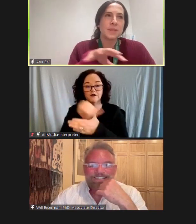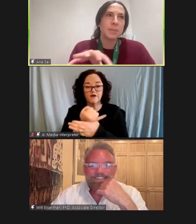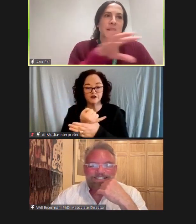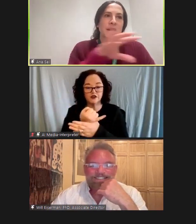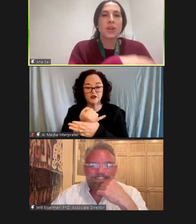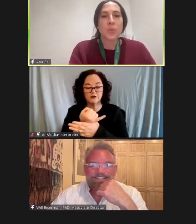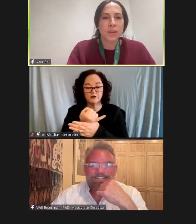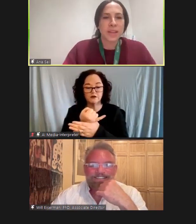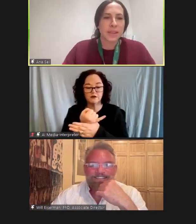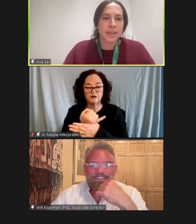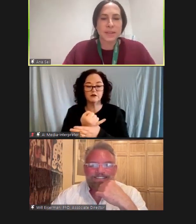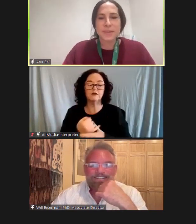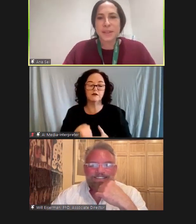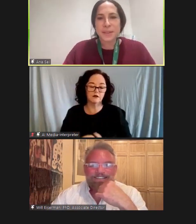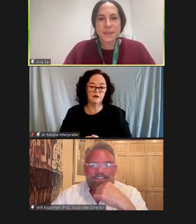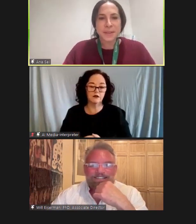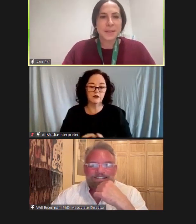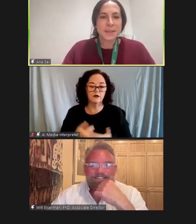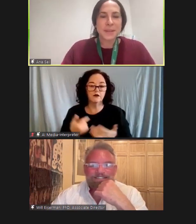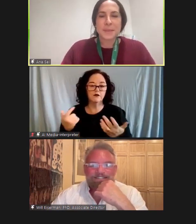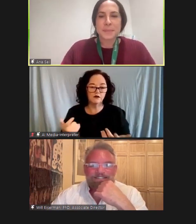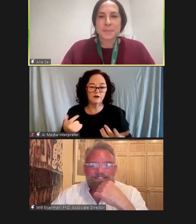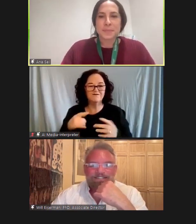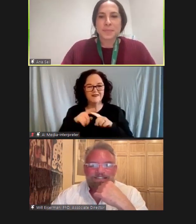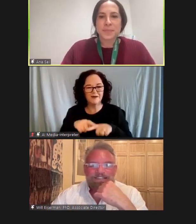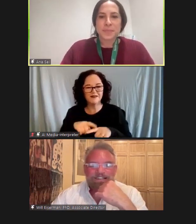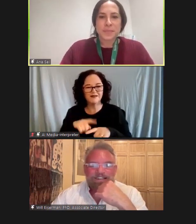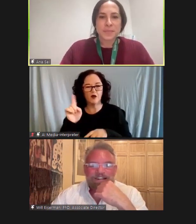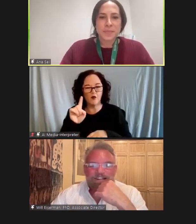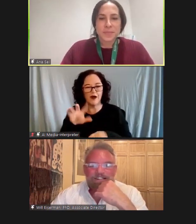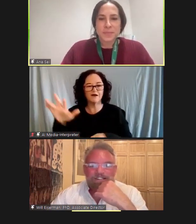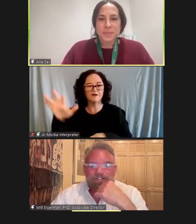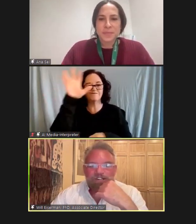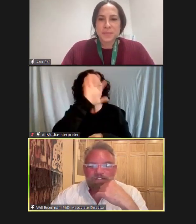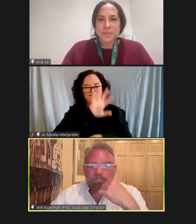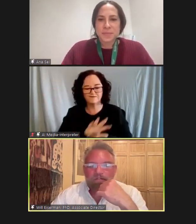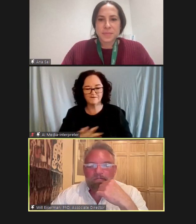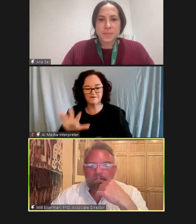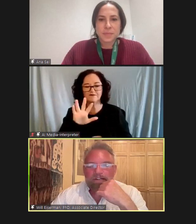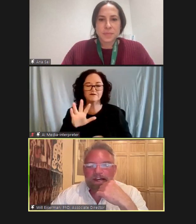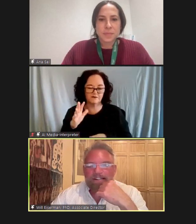on where they